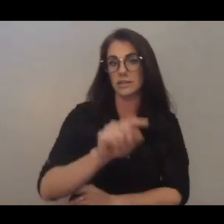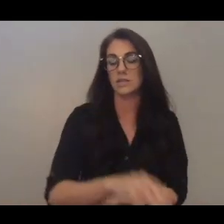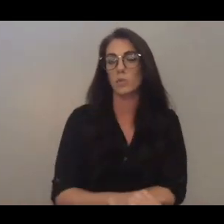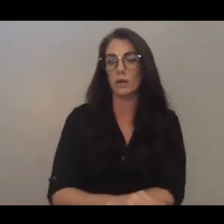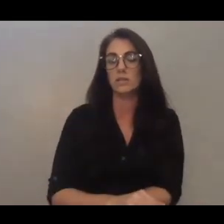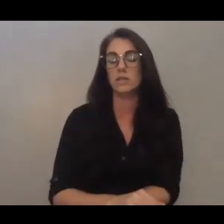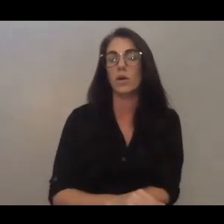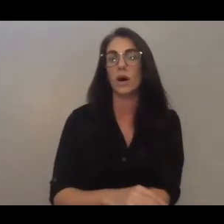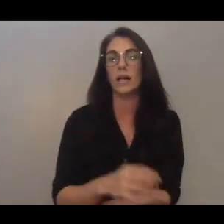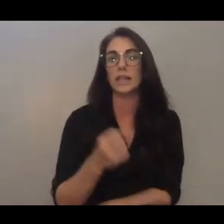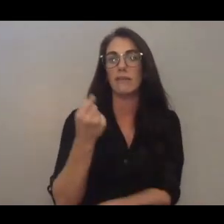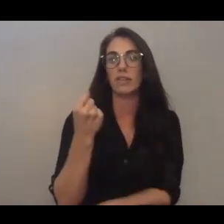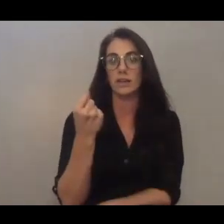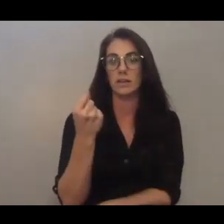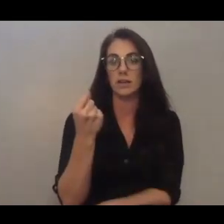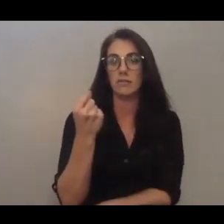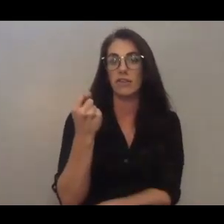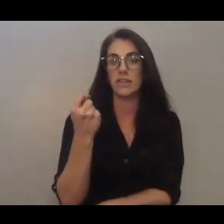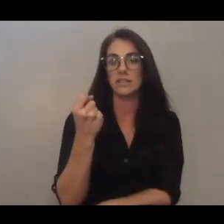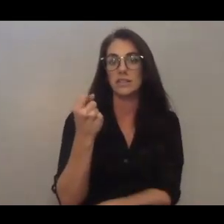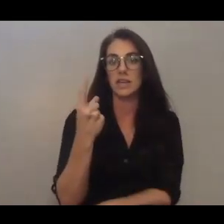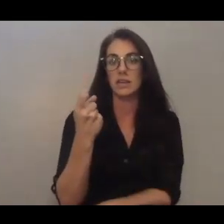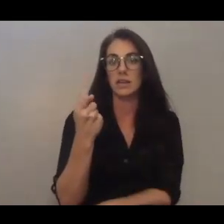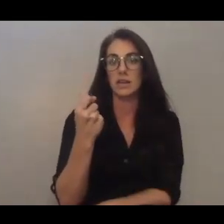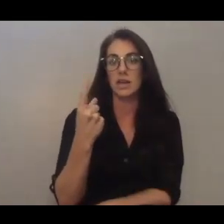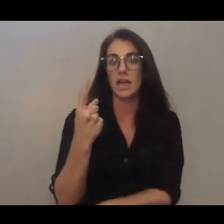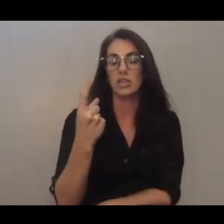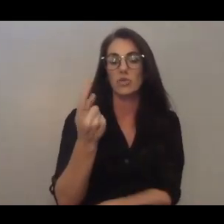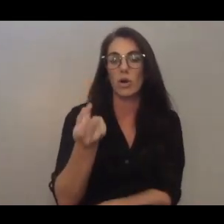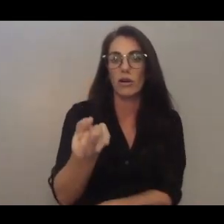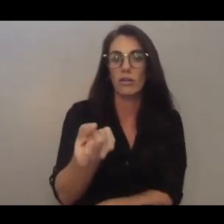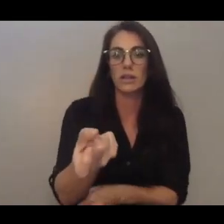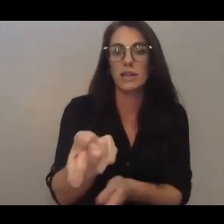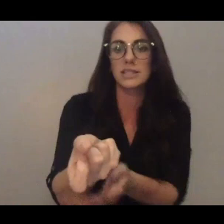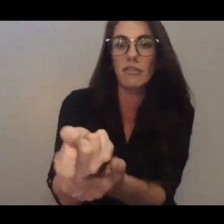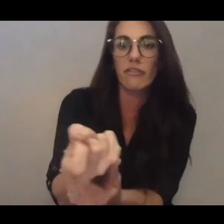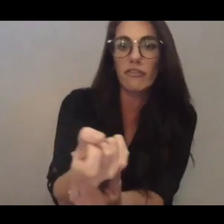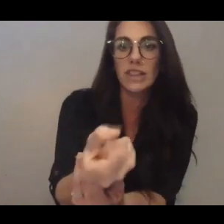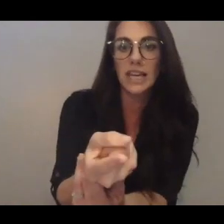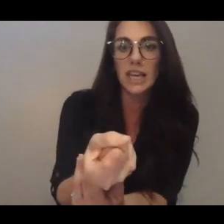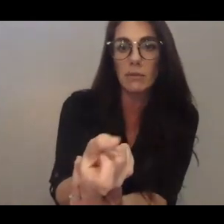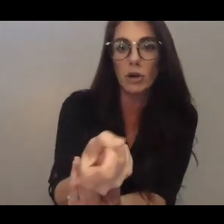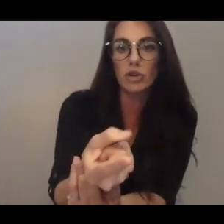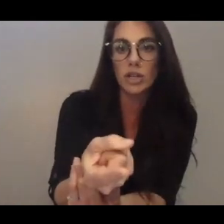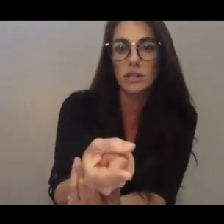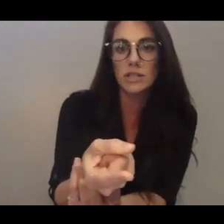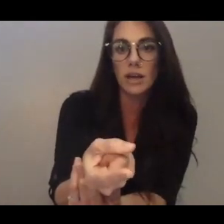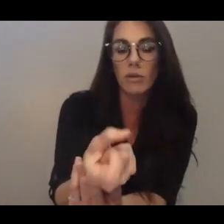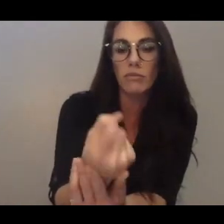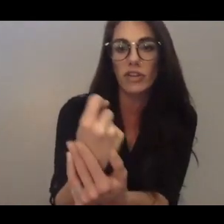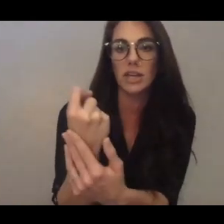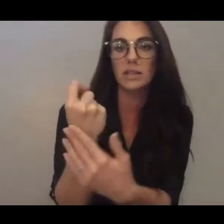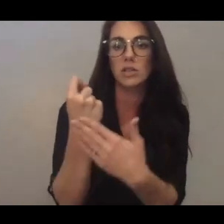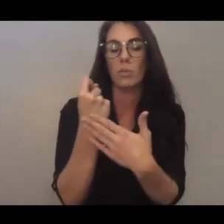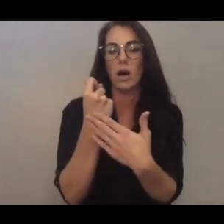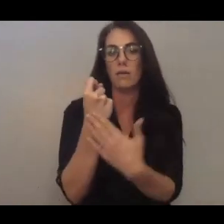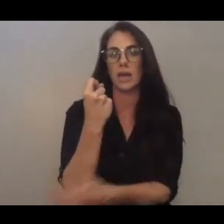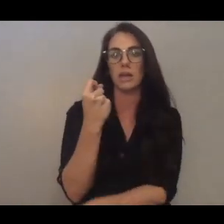as well. So 11, faces in and you are its a flicking motion you see how I'm flicking so palm in